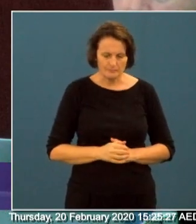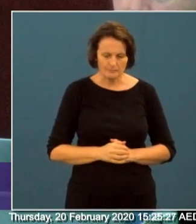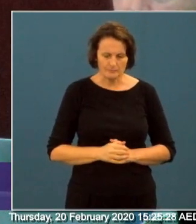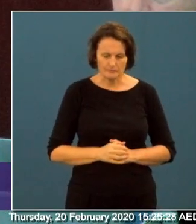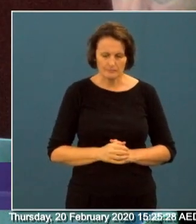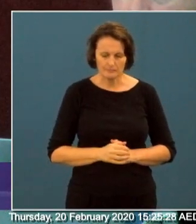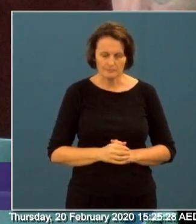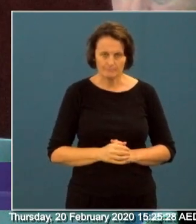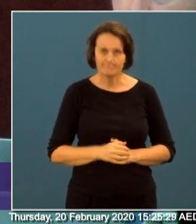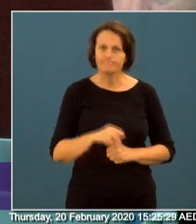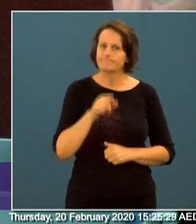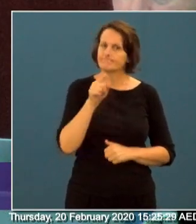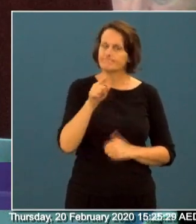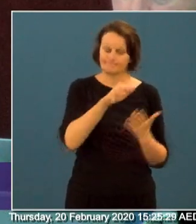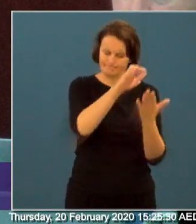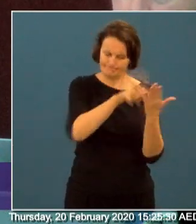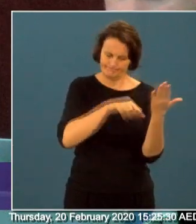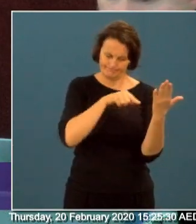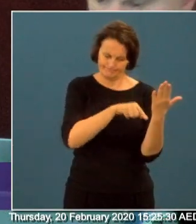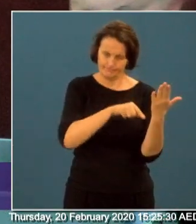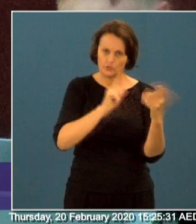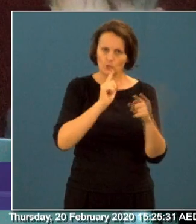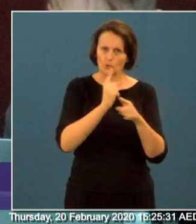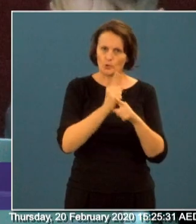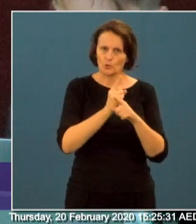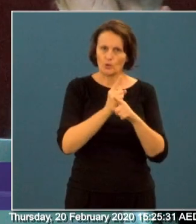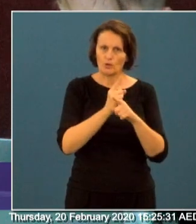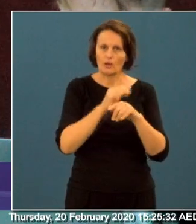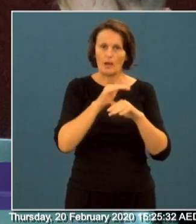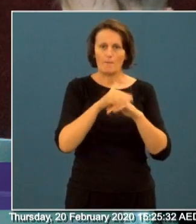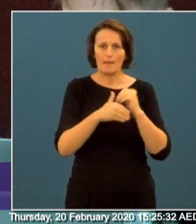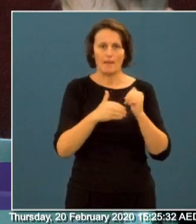to be done to address the complexity of the health conditions experienced by people with intellectual disability